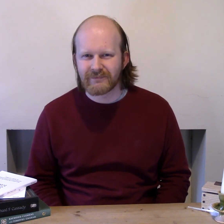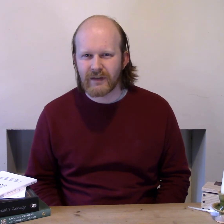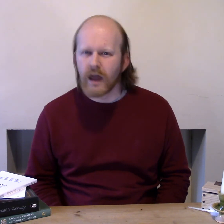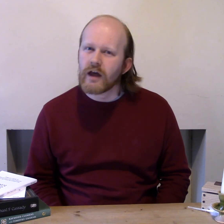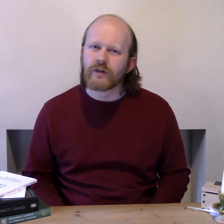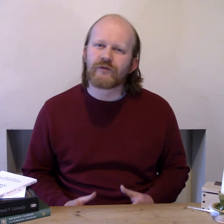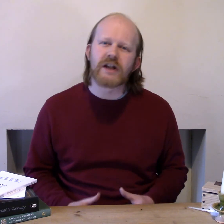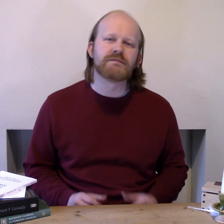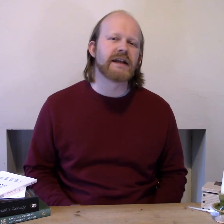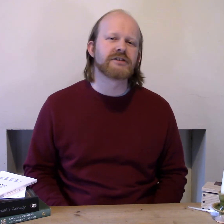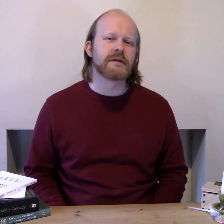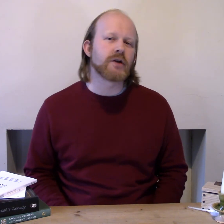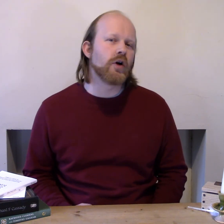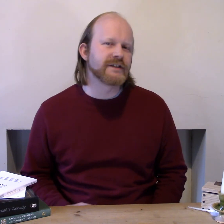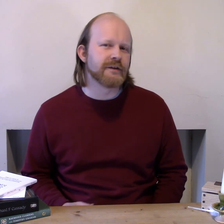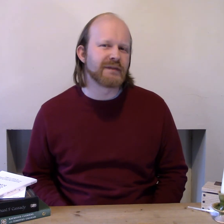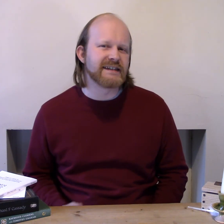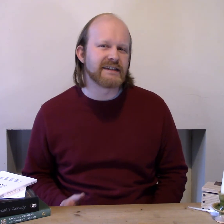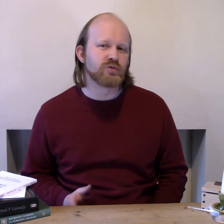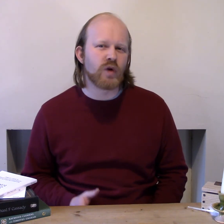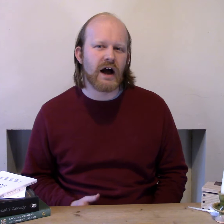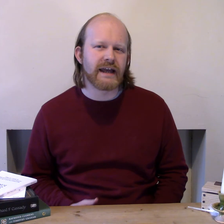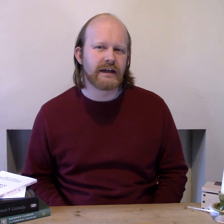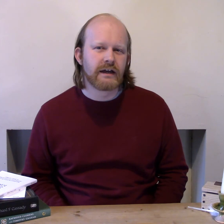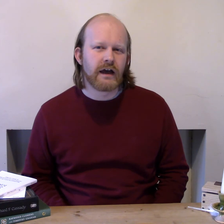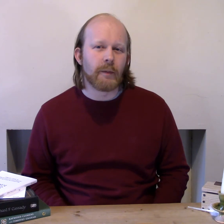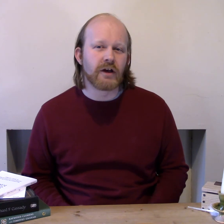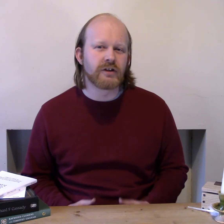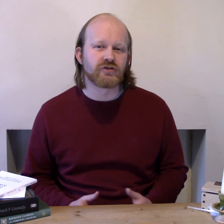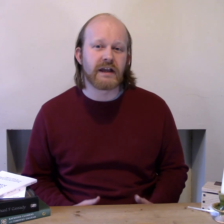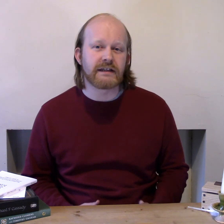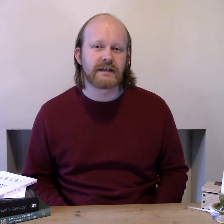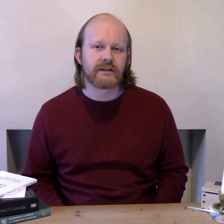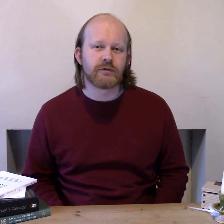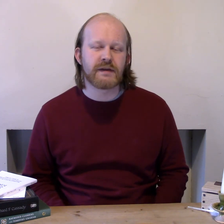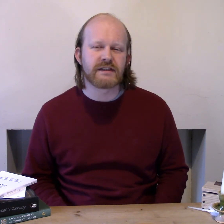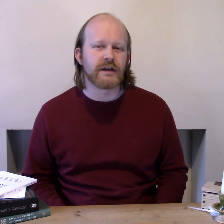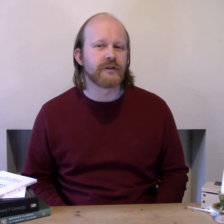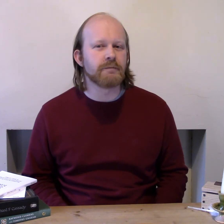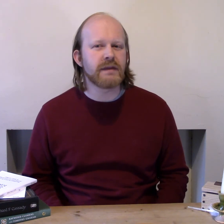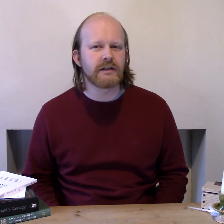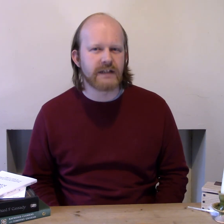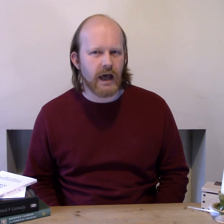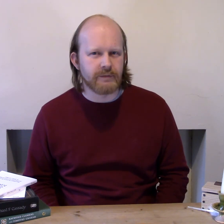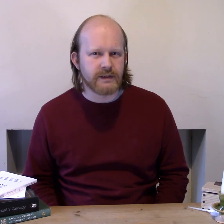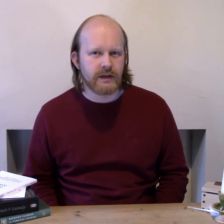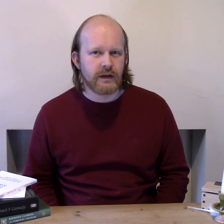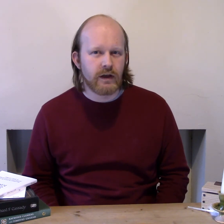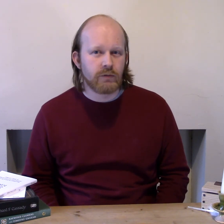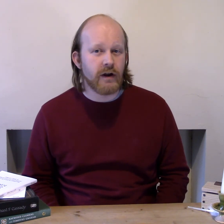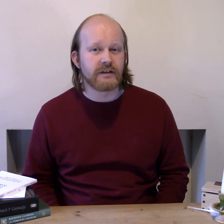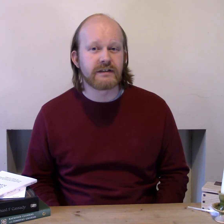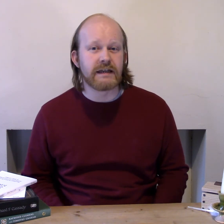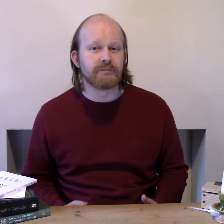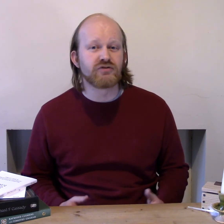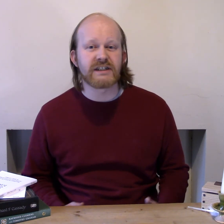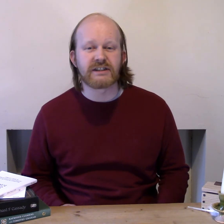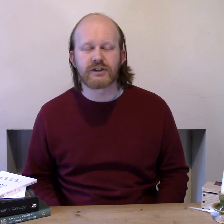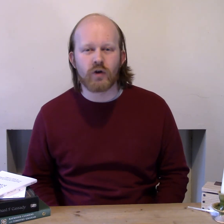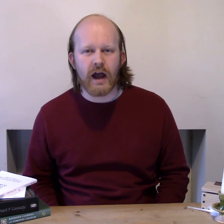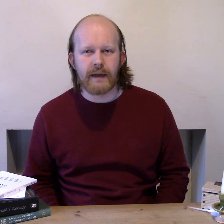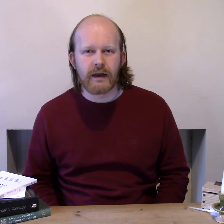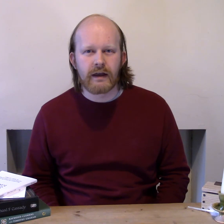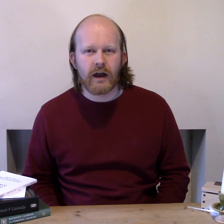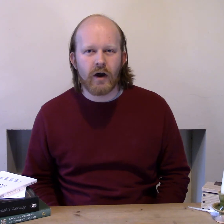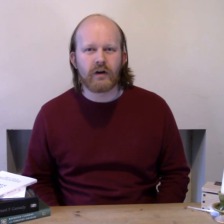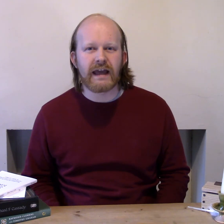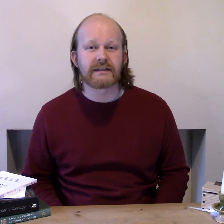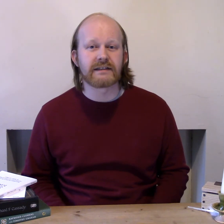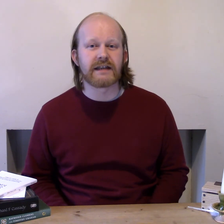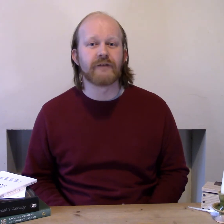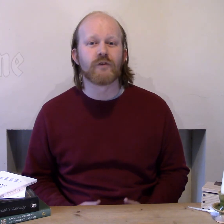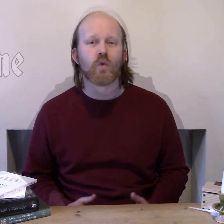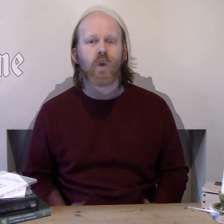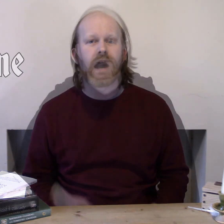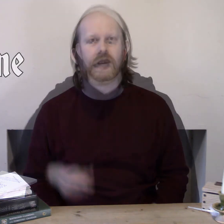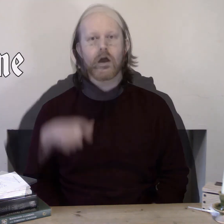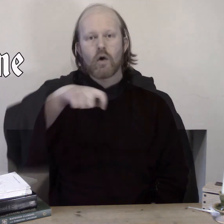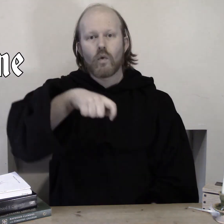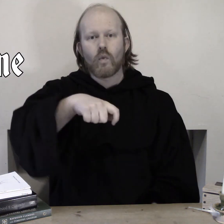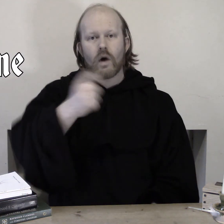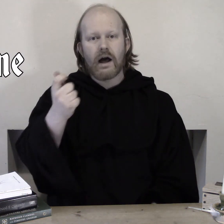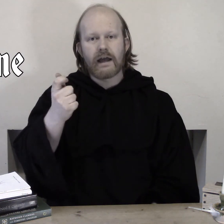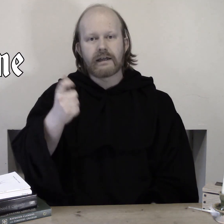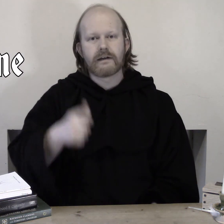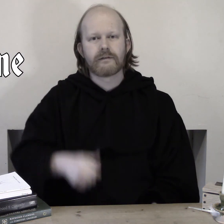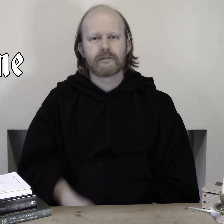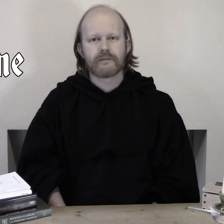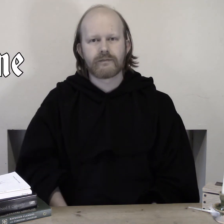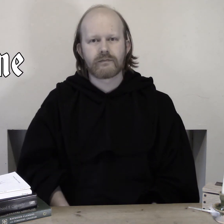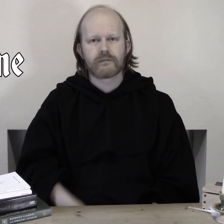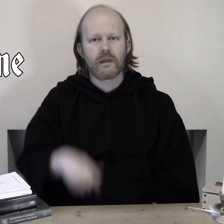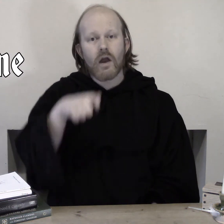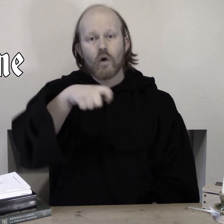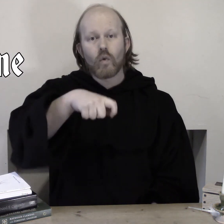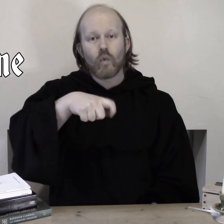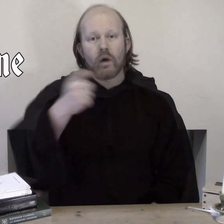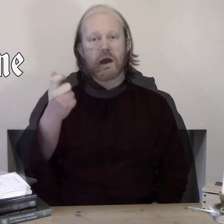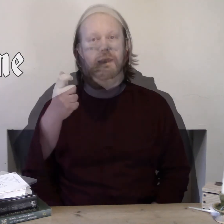Additionally, whilst the French manuscripts list wine among the drinks at meal time, the English scribe places the sign for Wine only in the divine office.